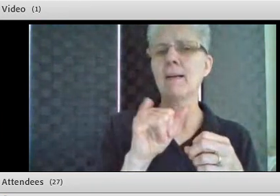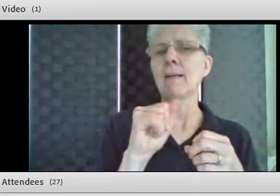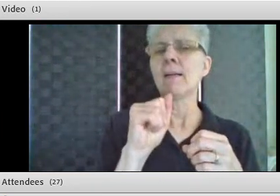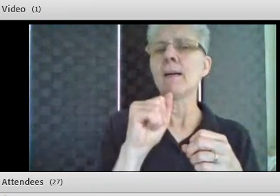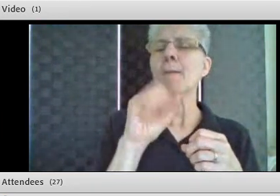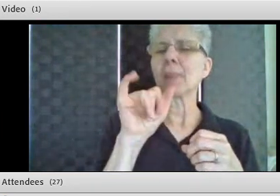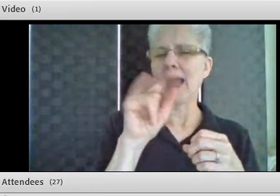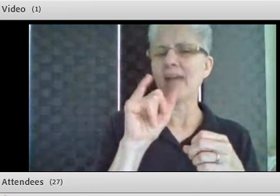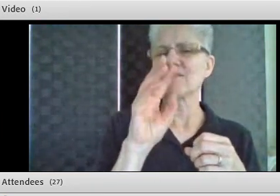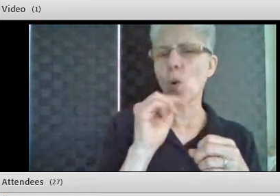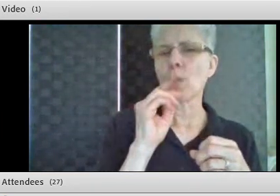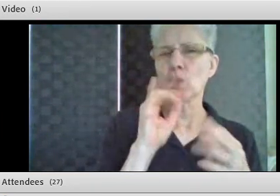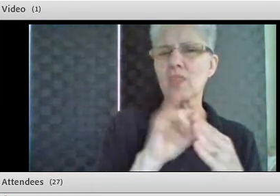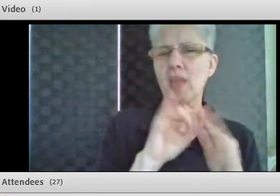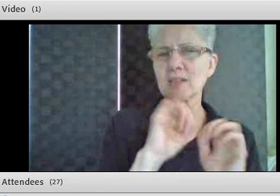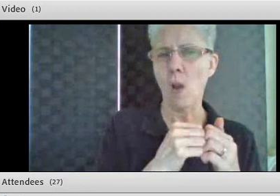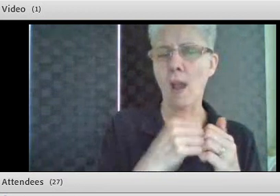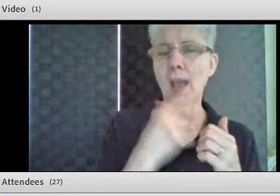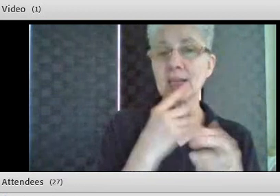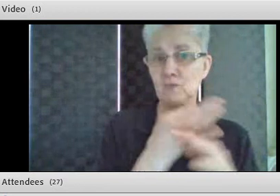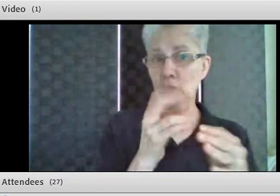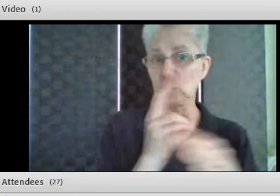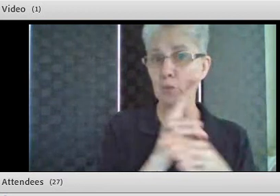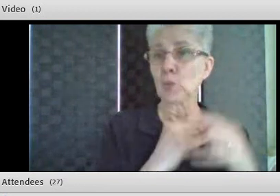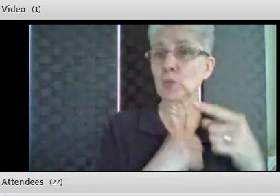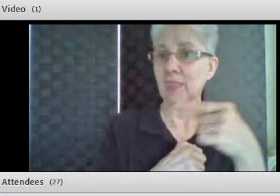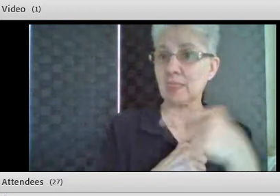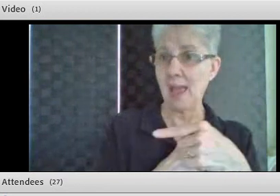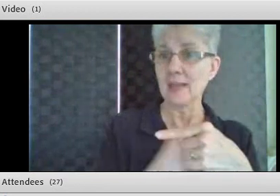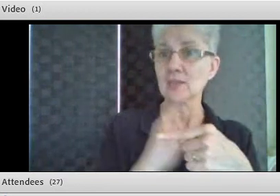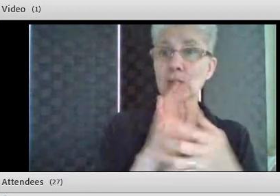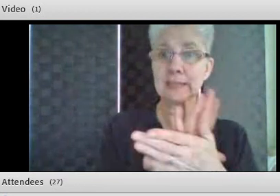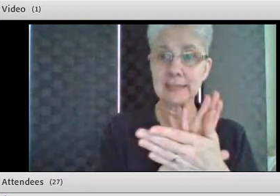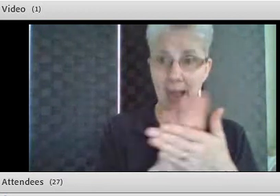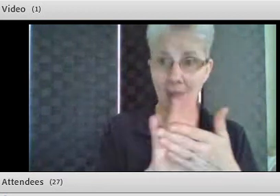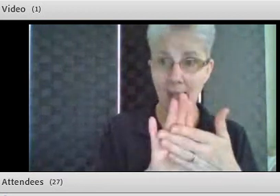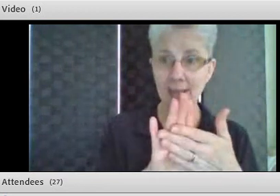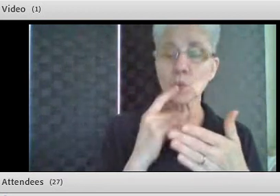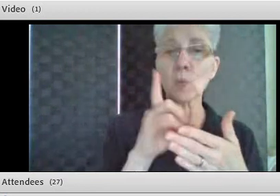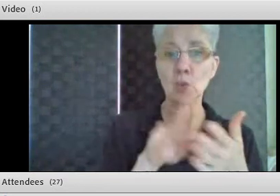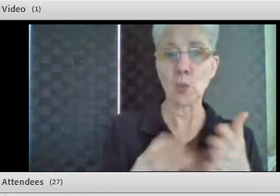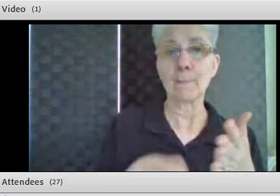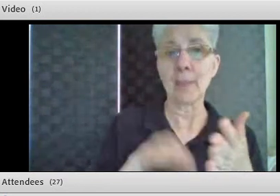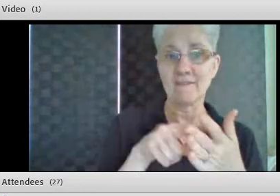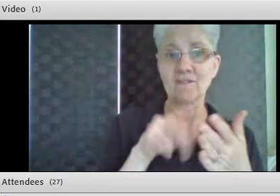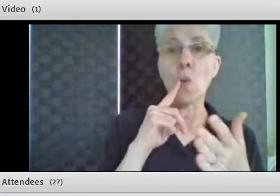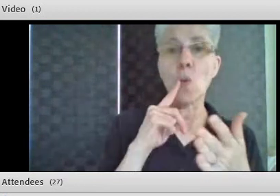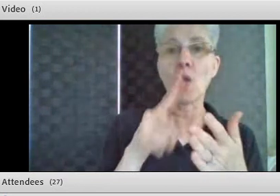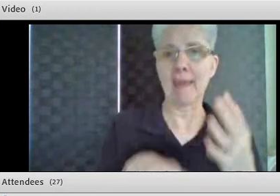you know, the functionality of Garage Band with a social-media-like platform, and you know how our kids respond to social media, so it was great for them.